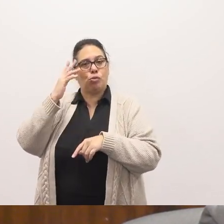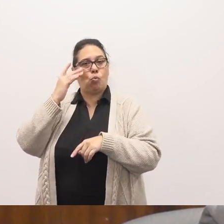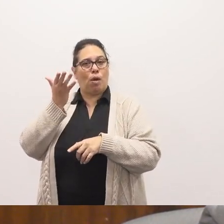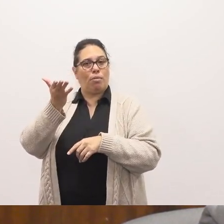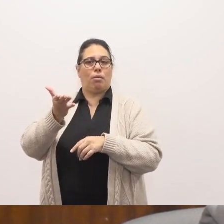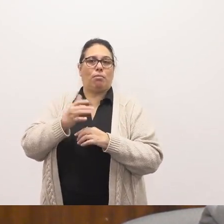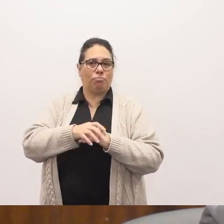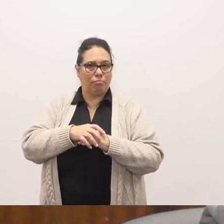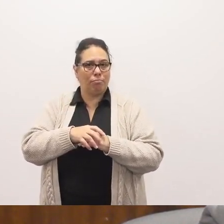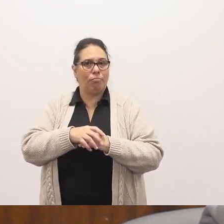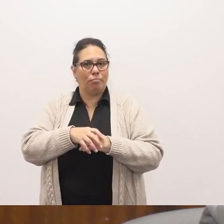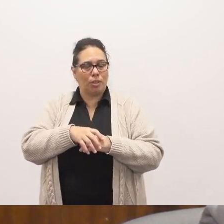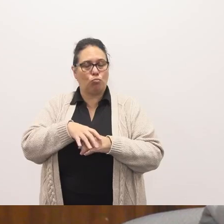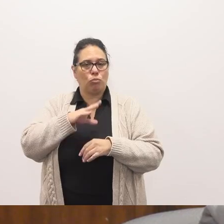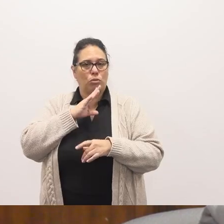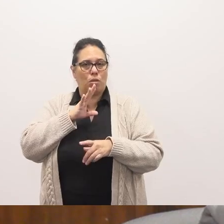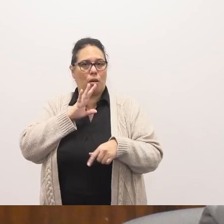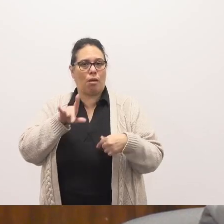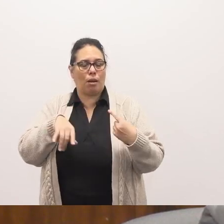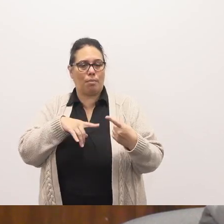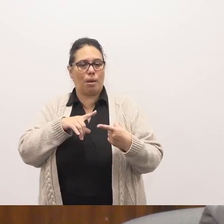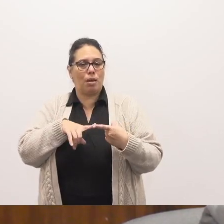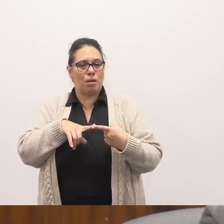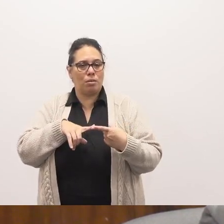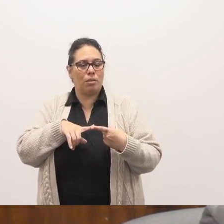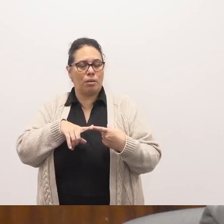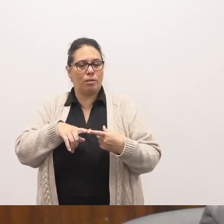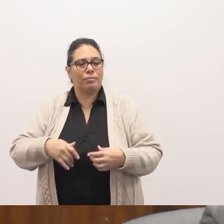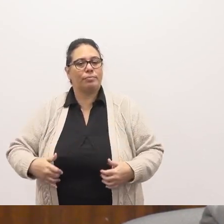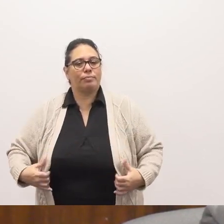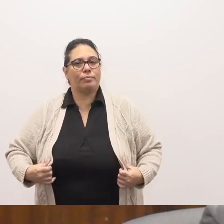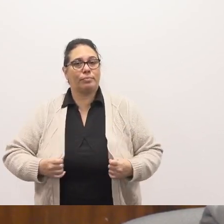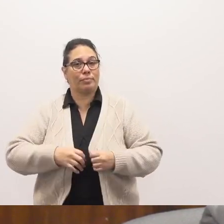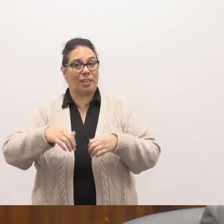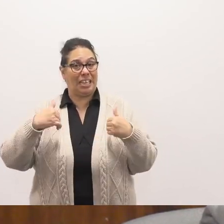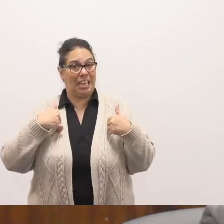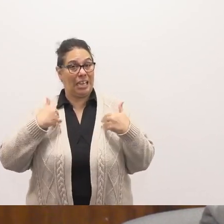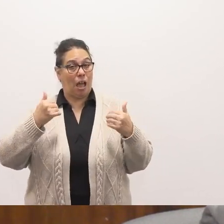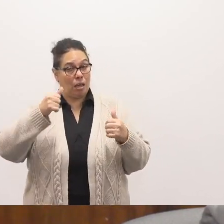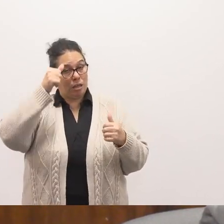As we're talking about a young man. He was a young man,